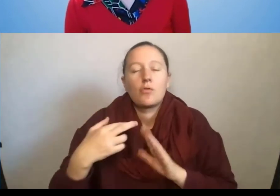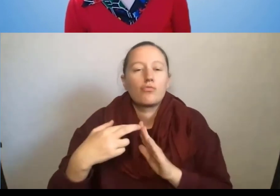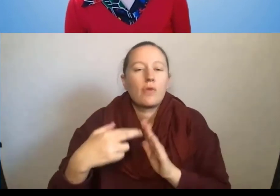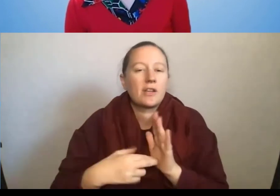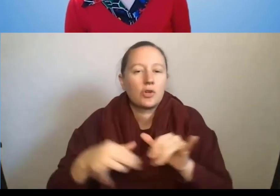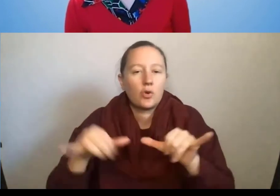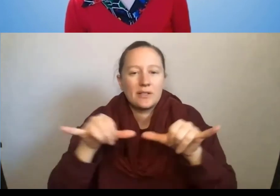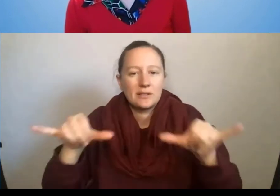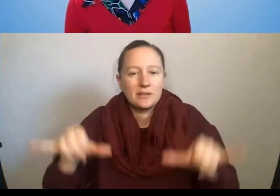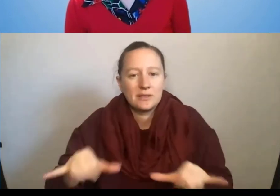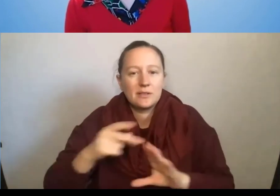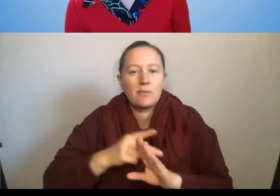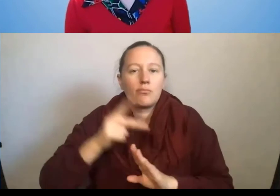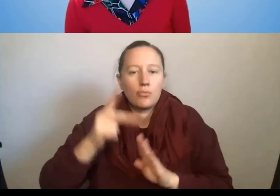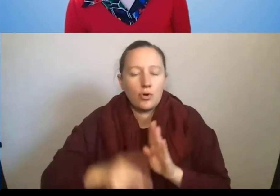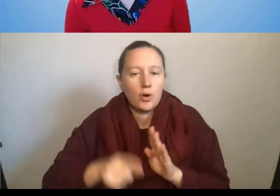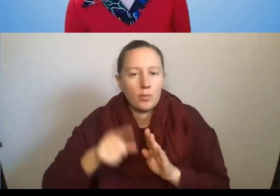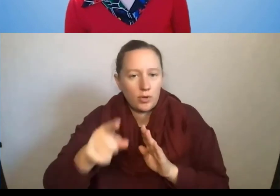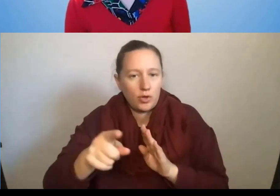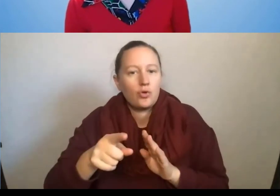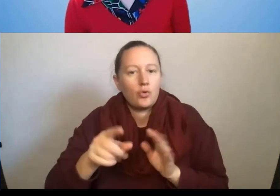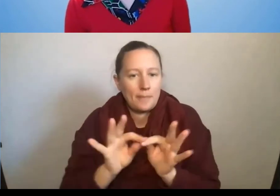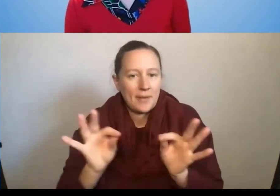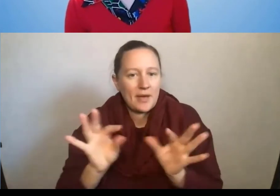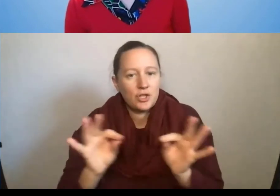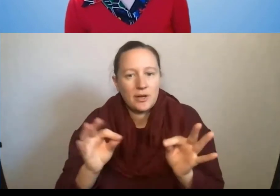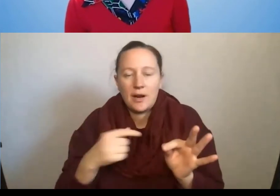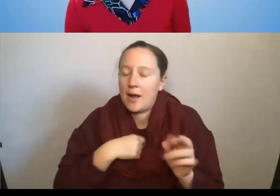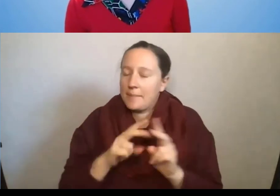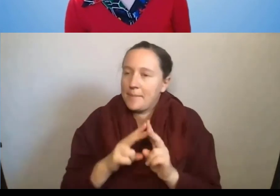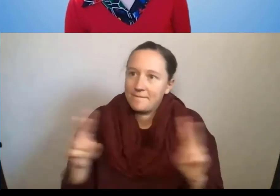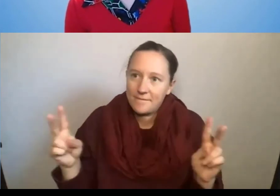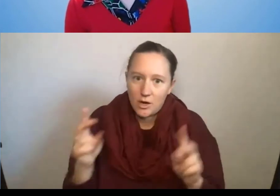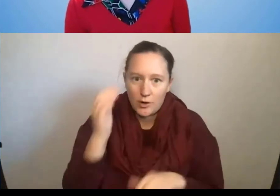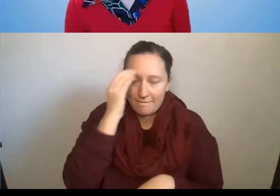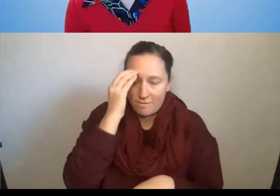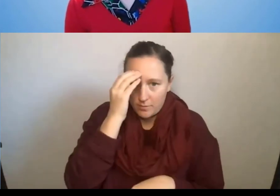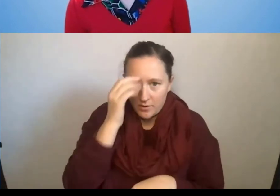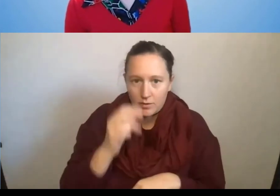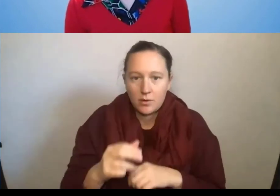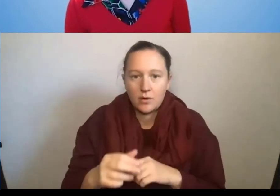that you're referring to, which I'm very much aware of, right around that time,